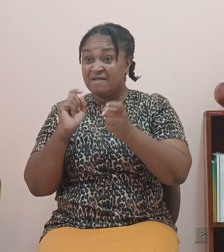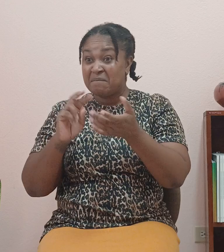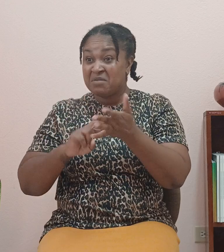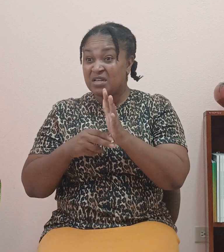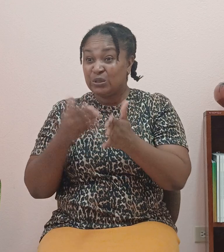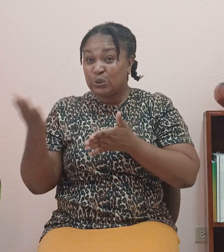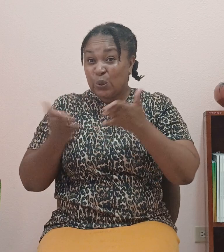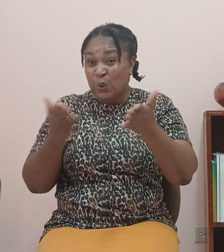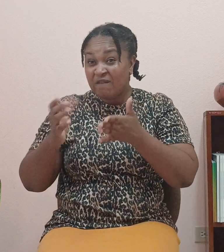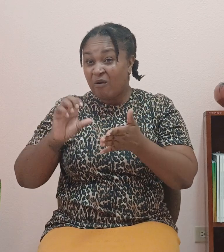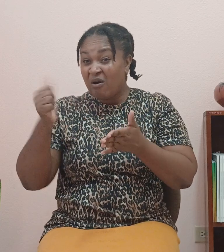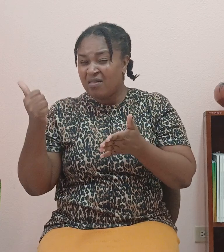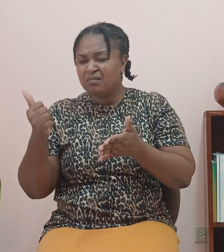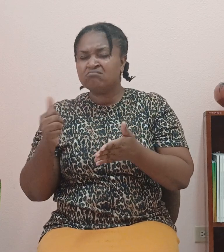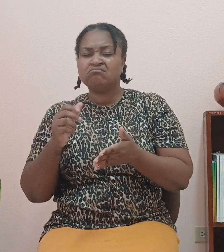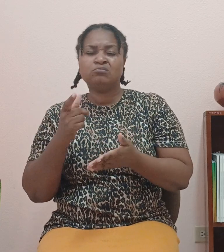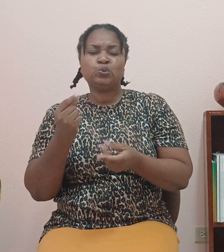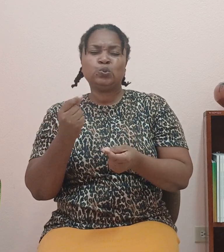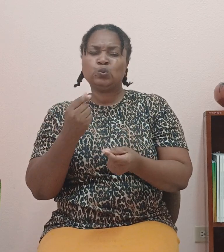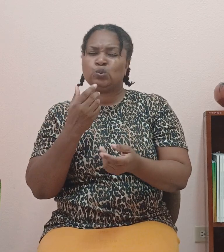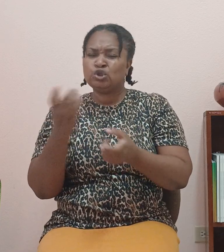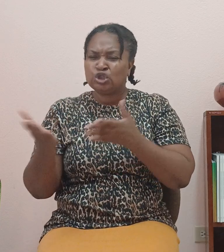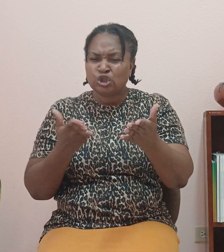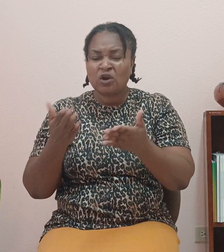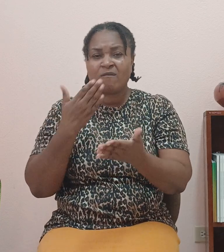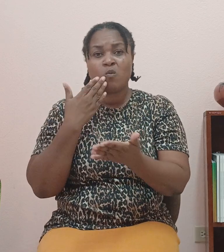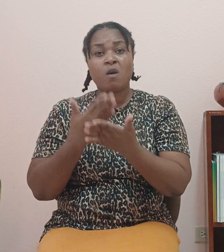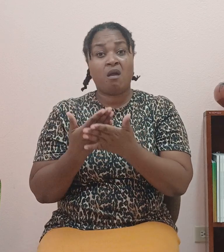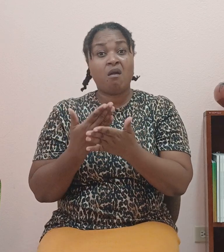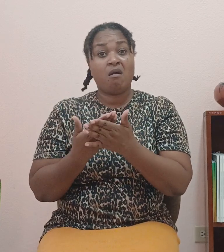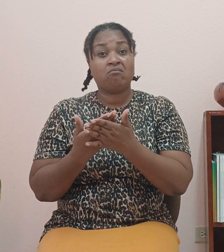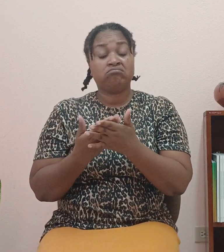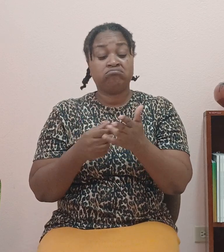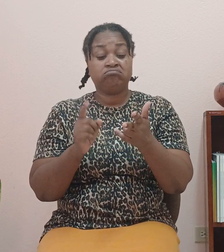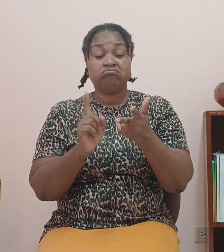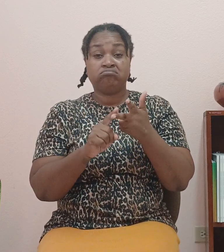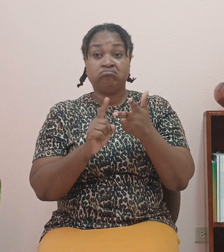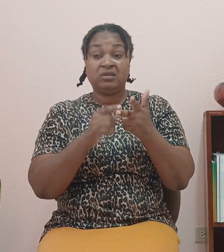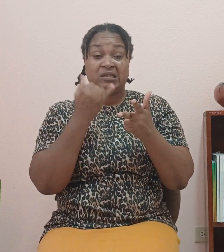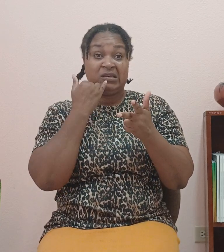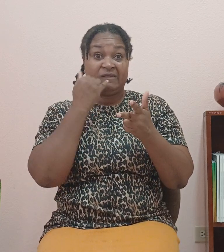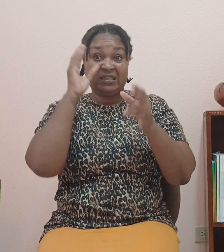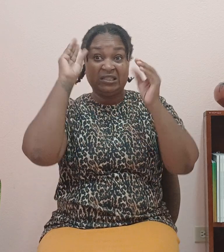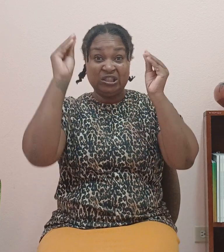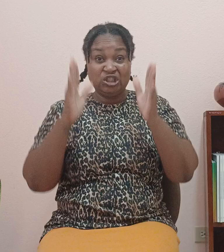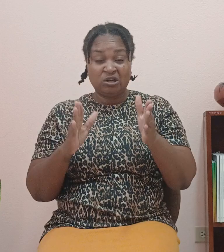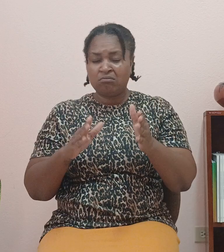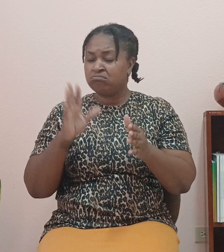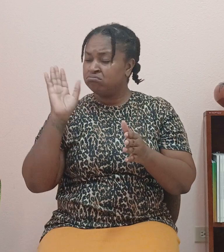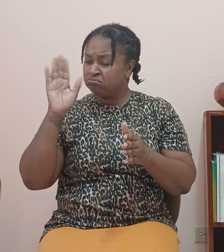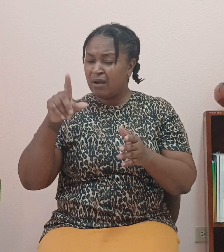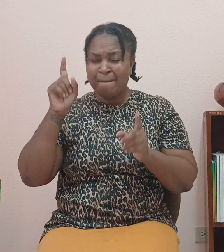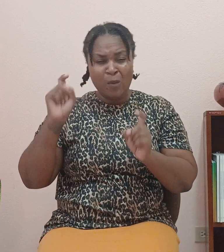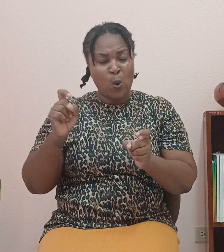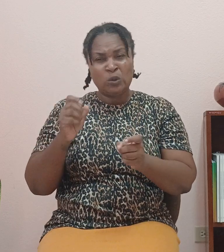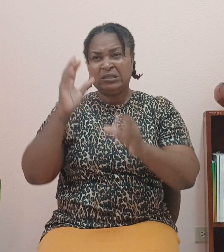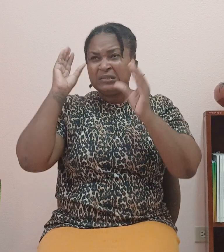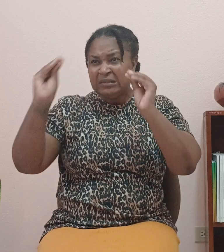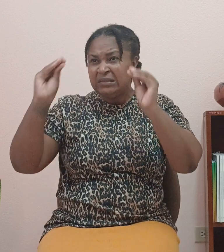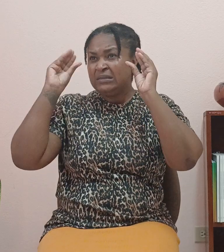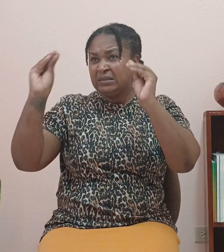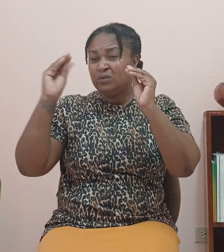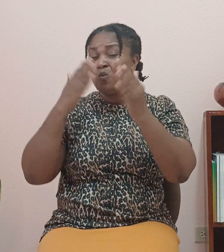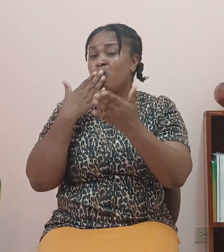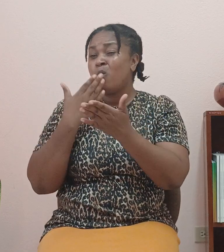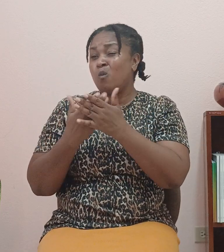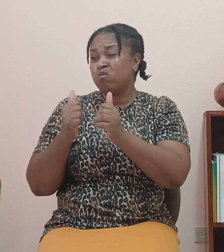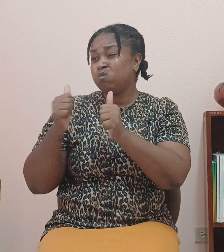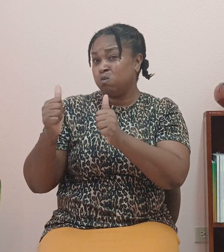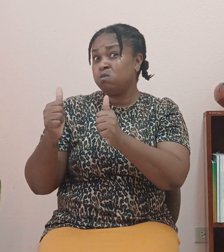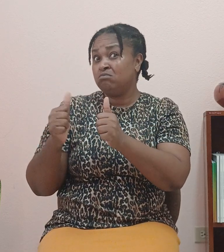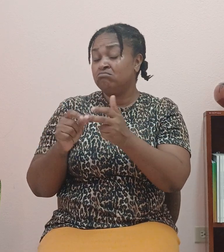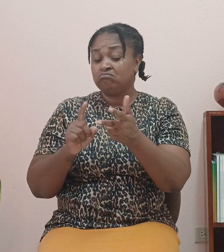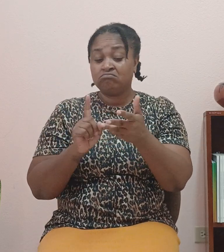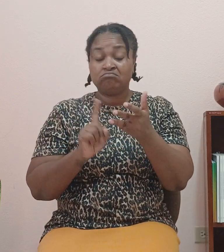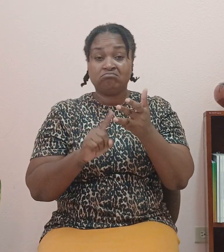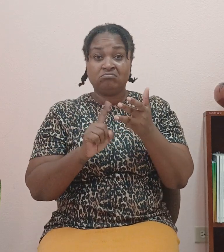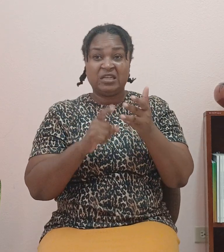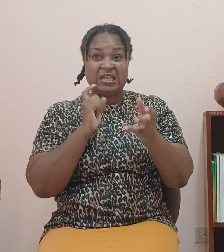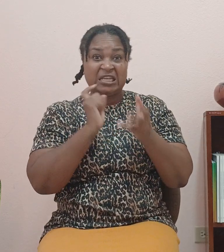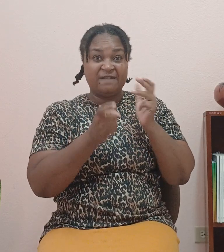serve them well. If you are a teacher, teach well. If your gift is to encourage others,